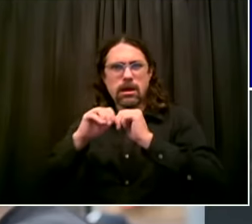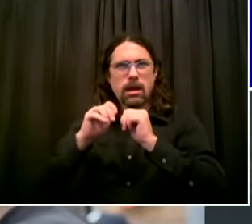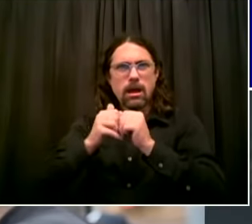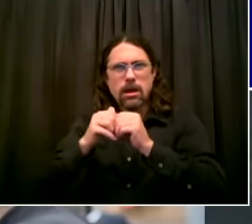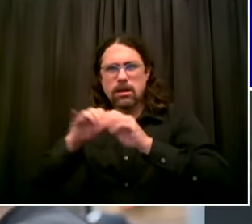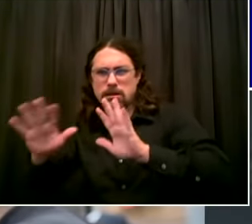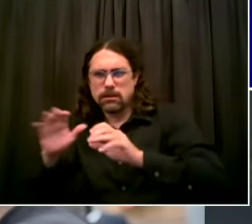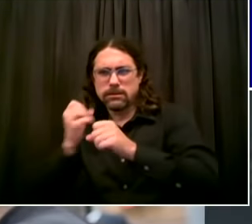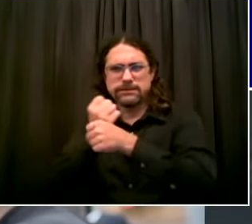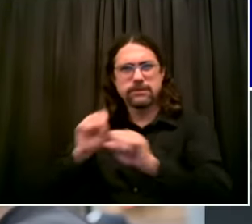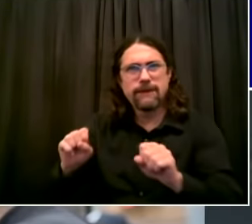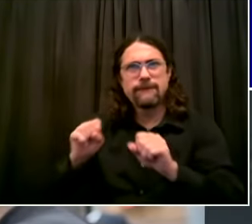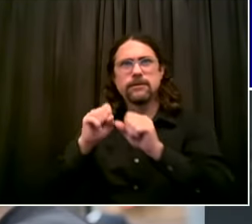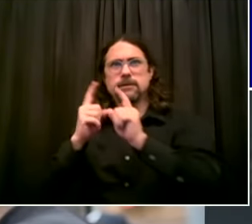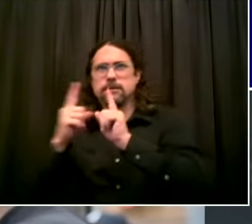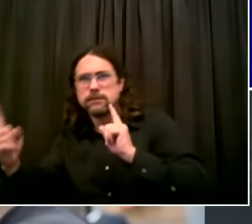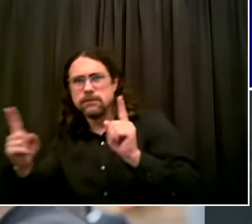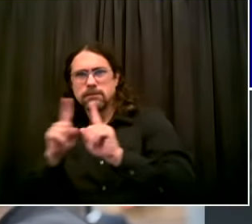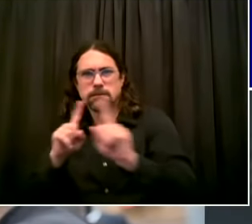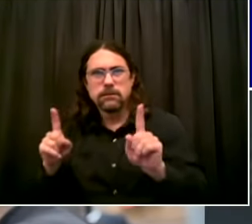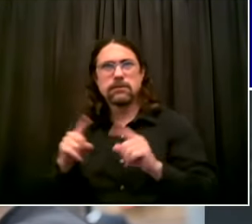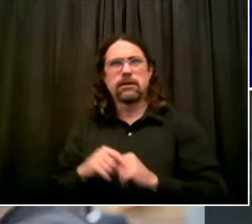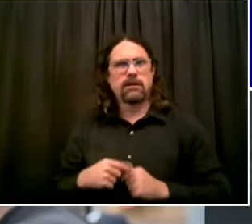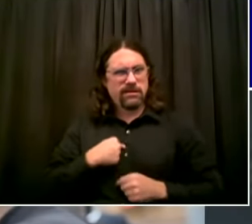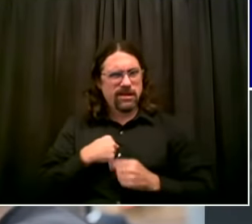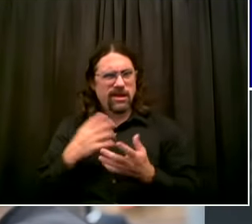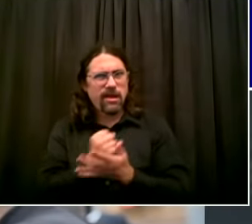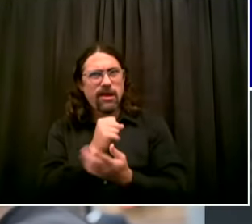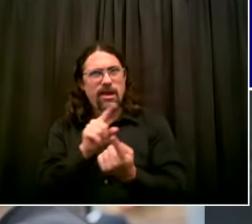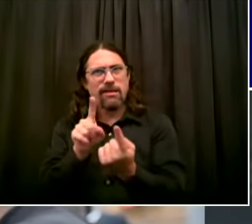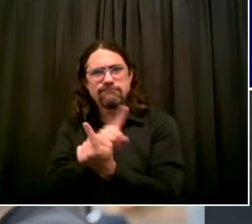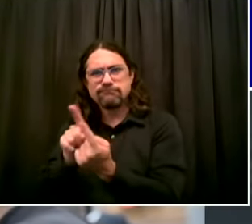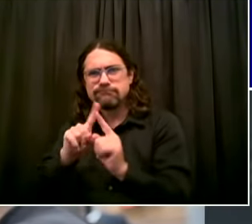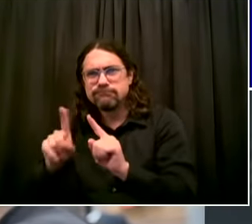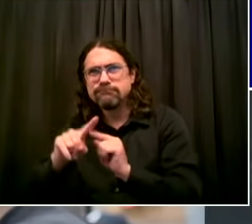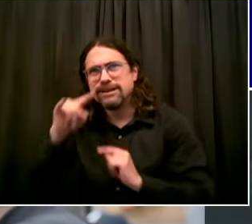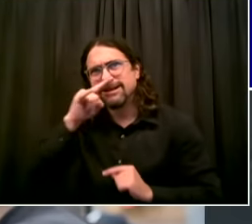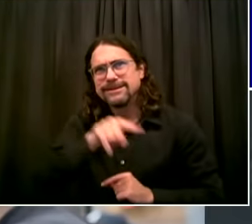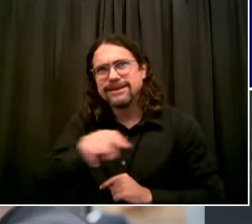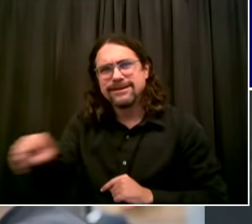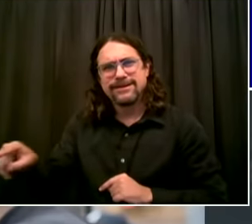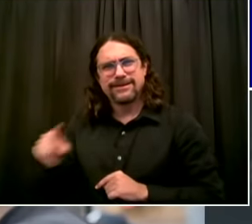AND SAFETY. THIS IS WHAT WE EENDTO DO TO PROTECT OUR FELLOW NEW